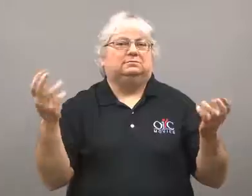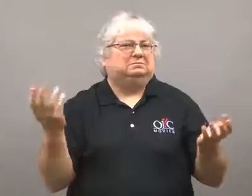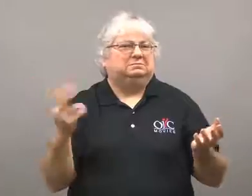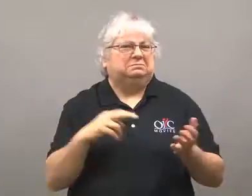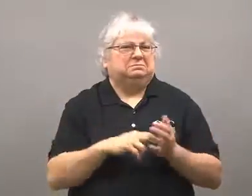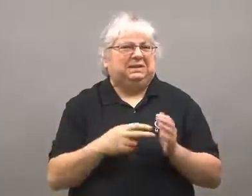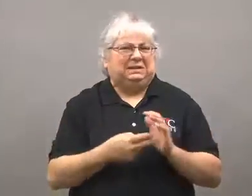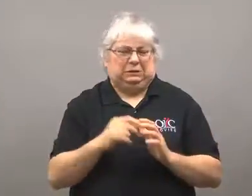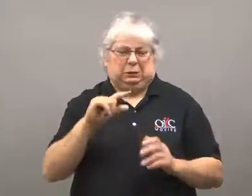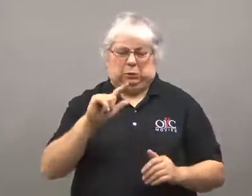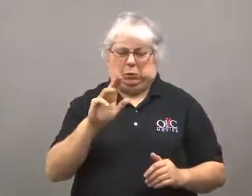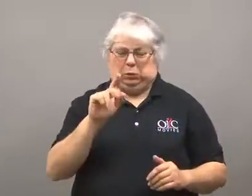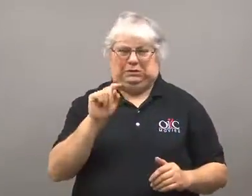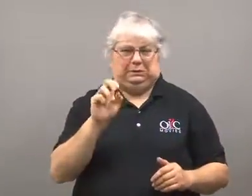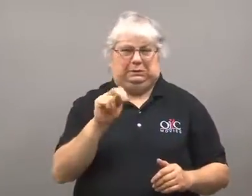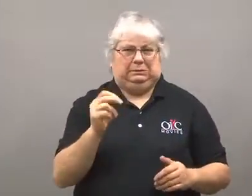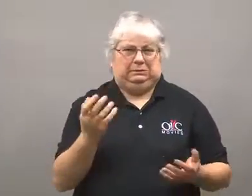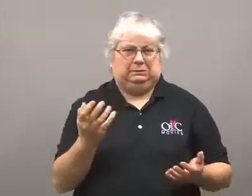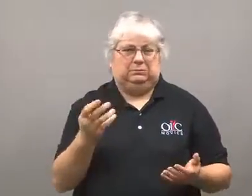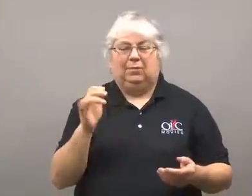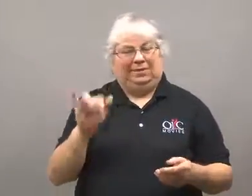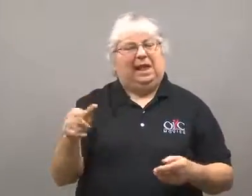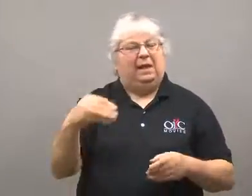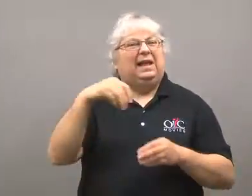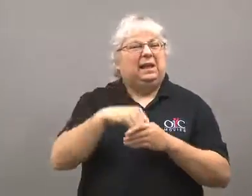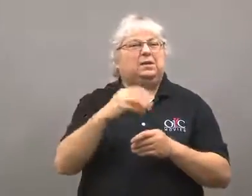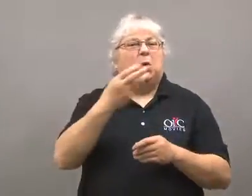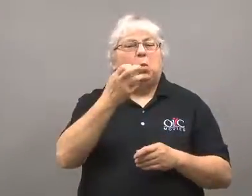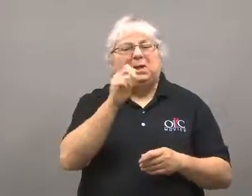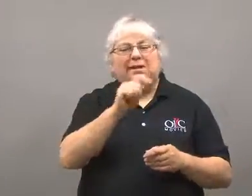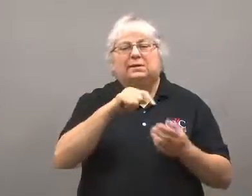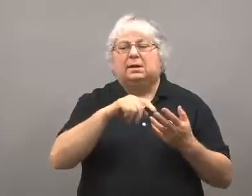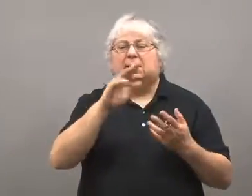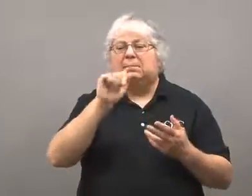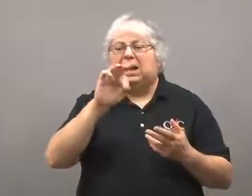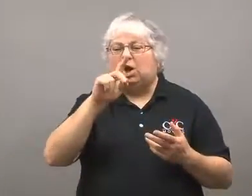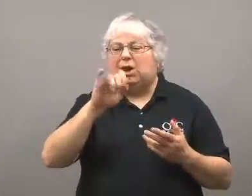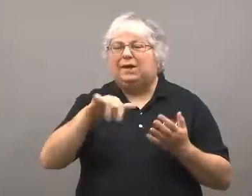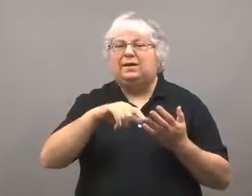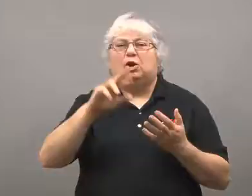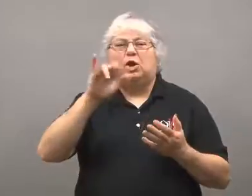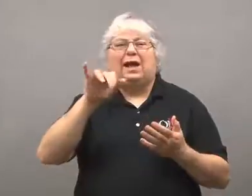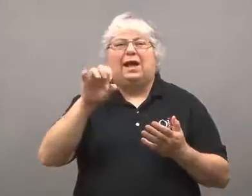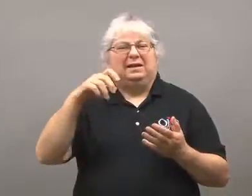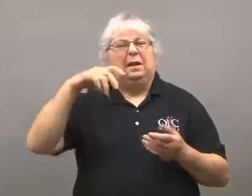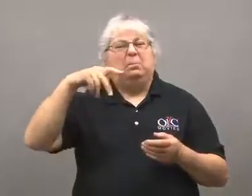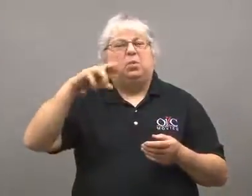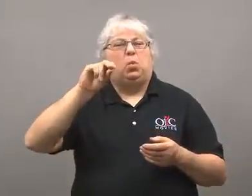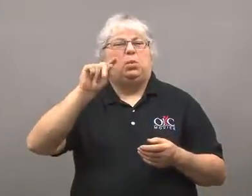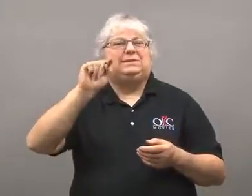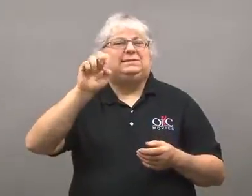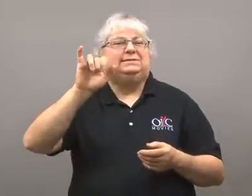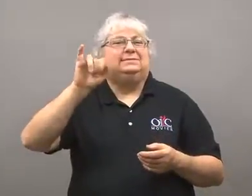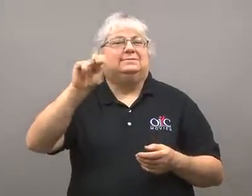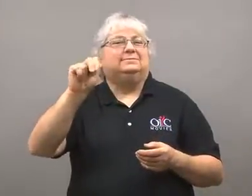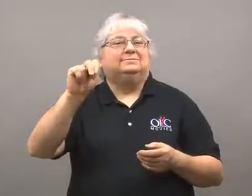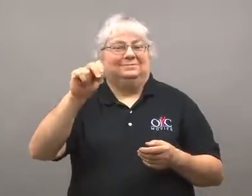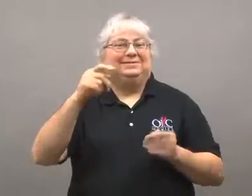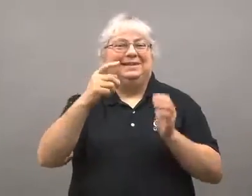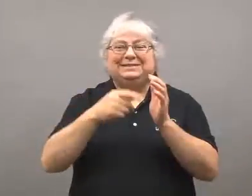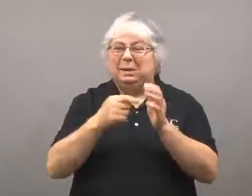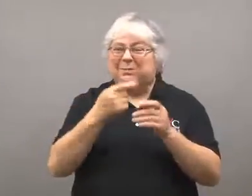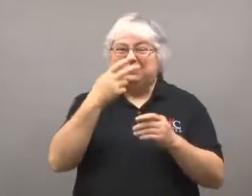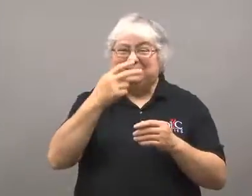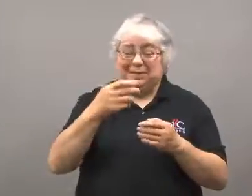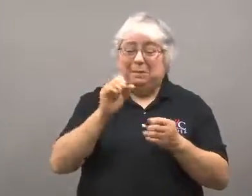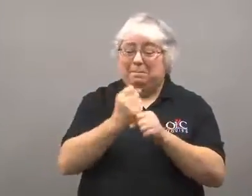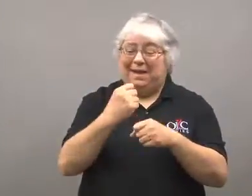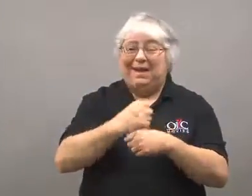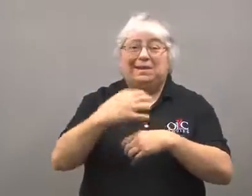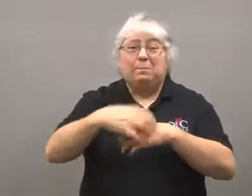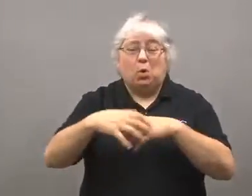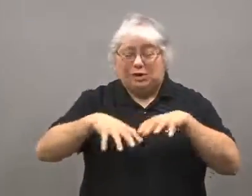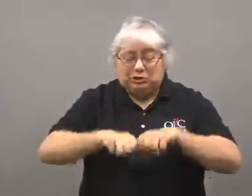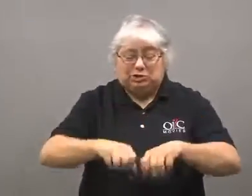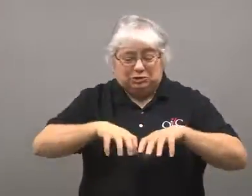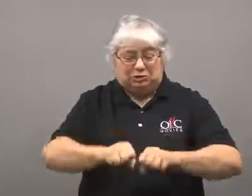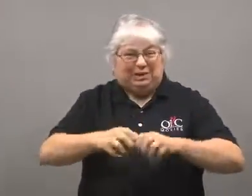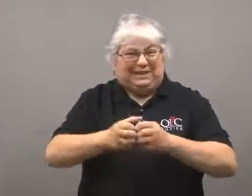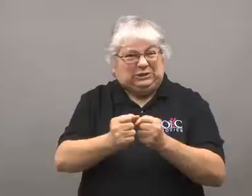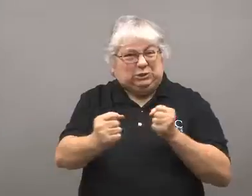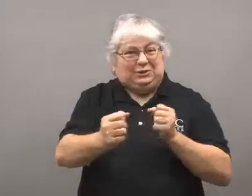Gluten is a protein found in wheat, barley and rye.